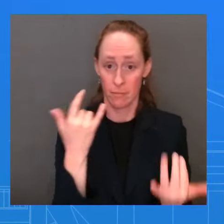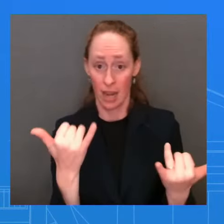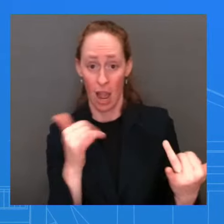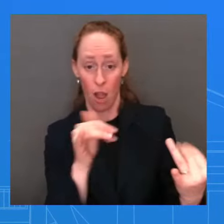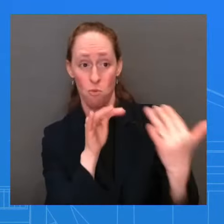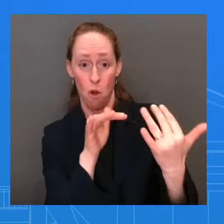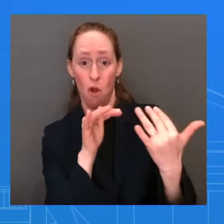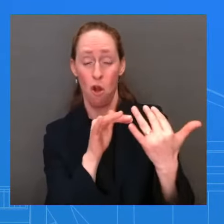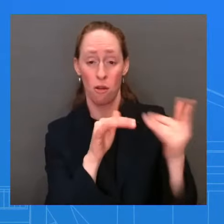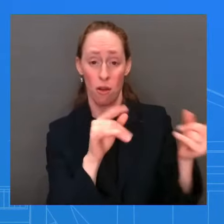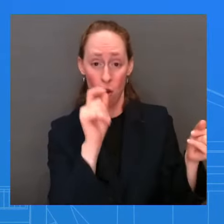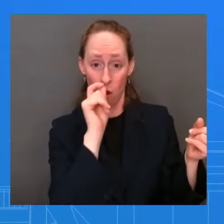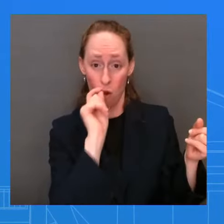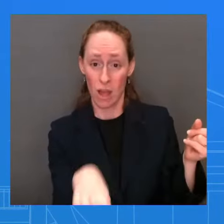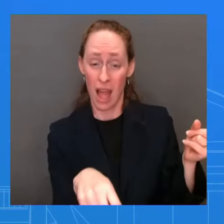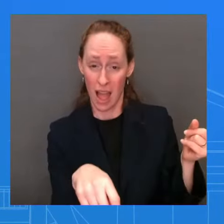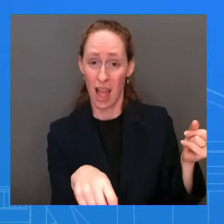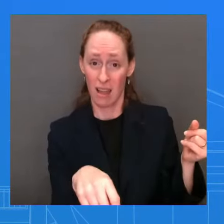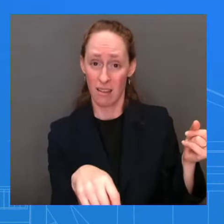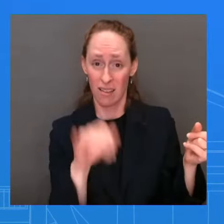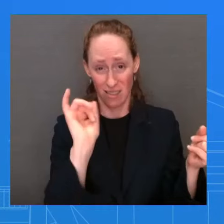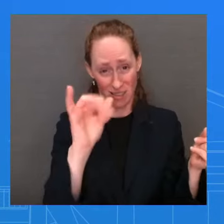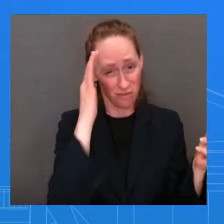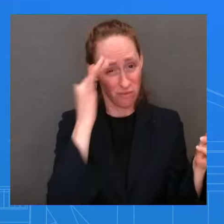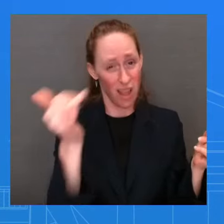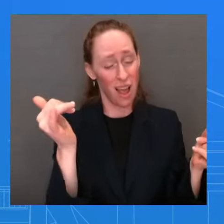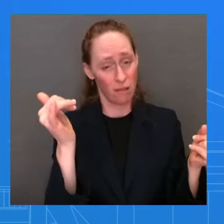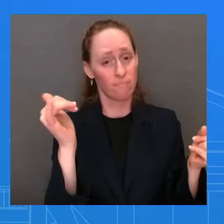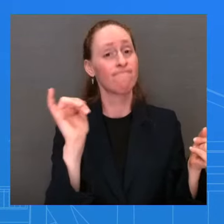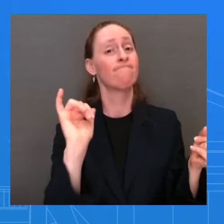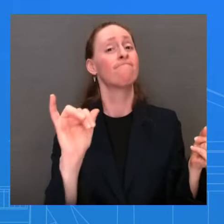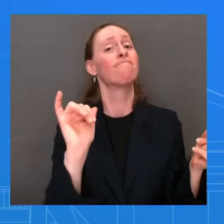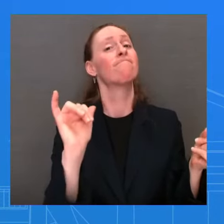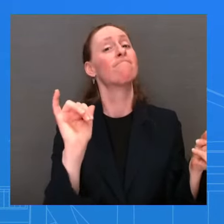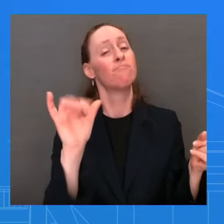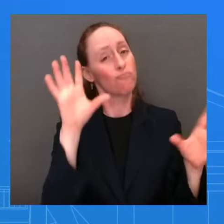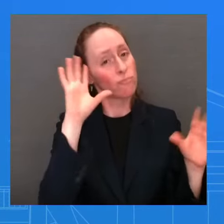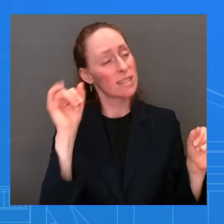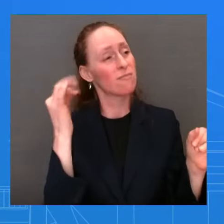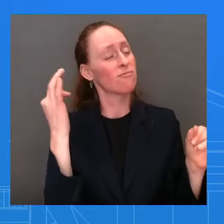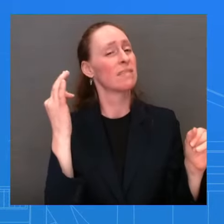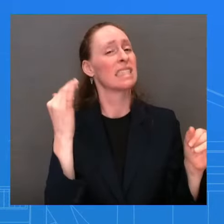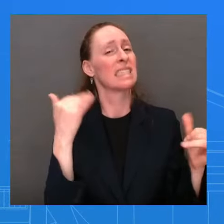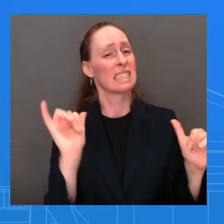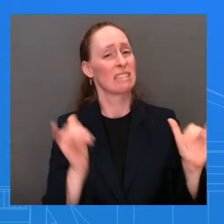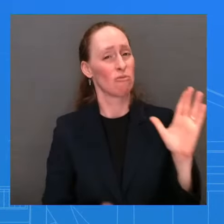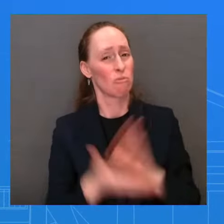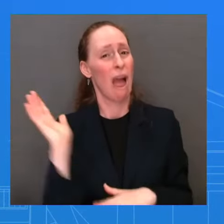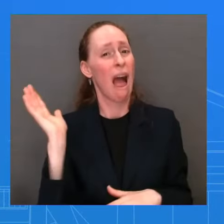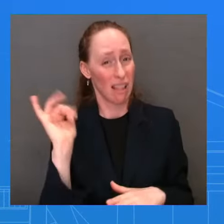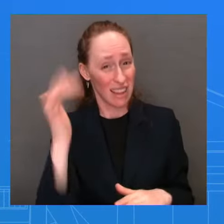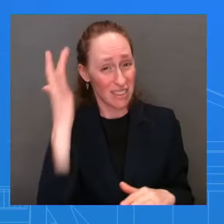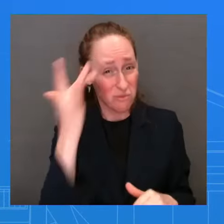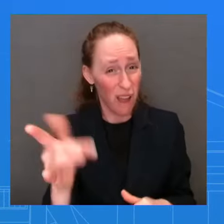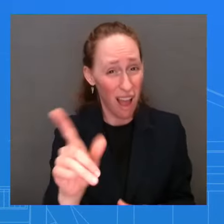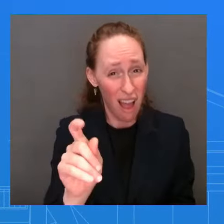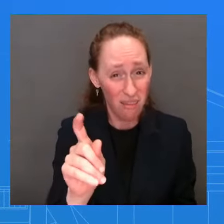and if so, in what way it influenced his decision. Ms. Jean-Pierre: Look, I'm not going to get into the per- --